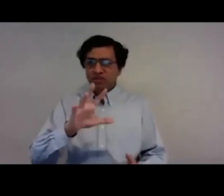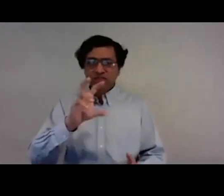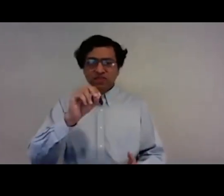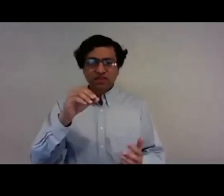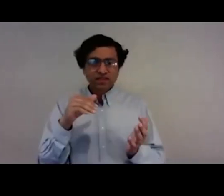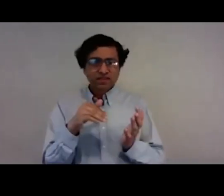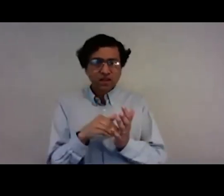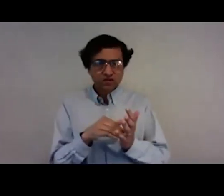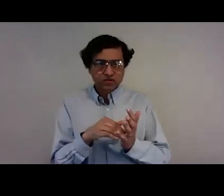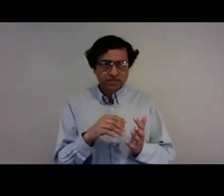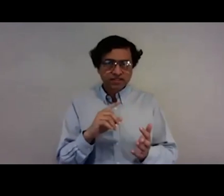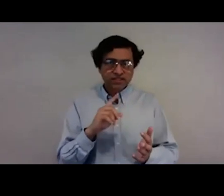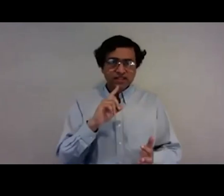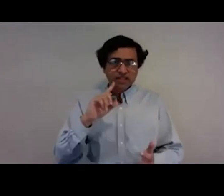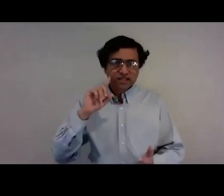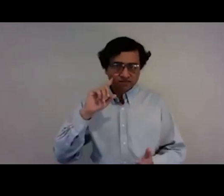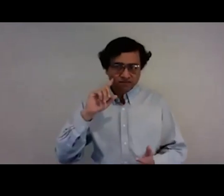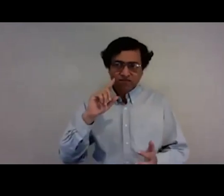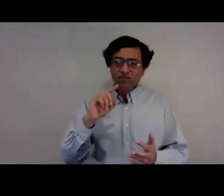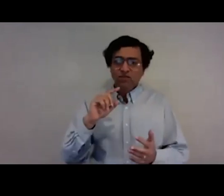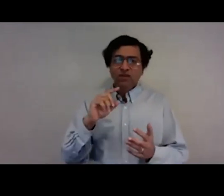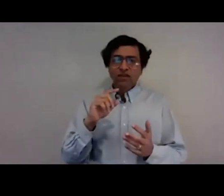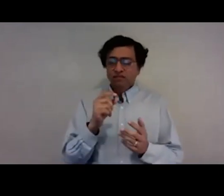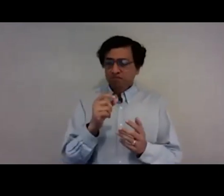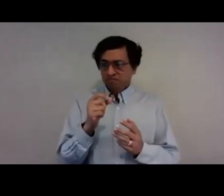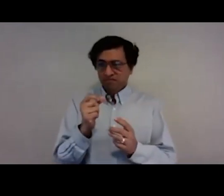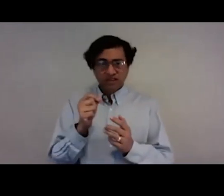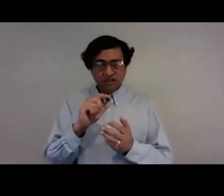2% who are hard of hearing and only about .5%